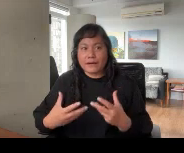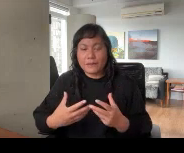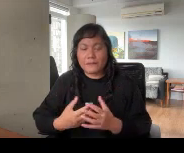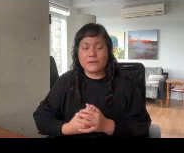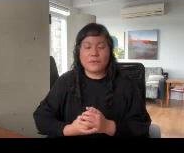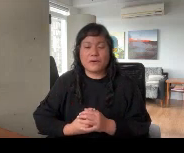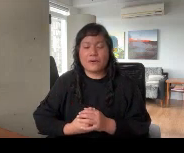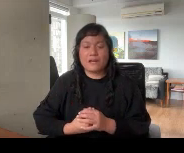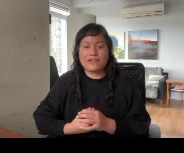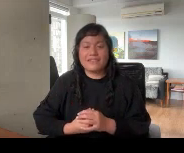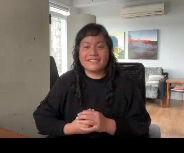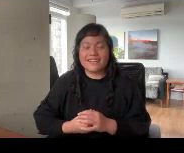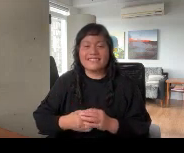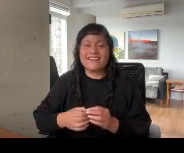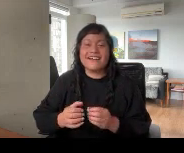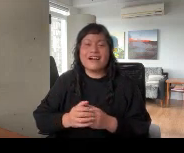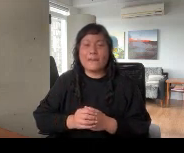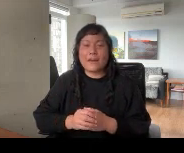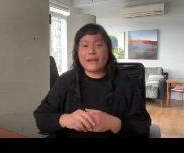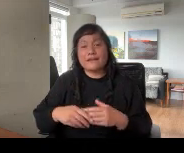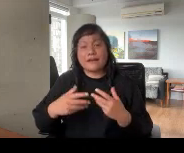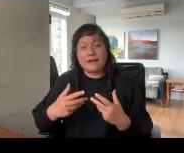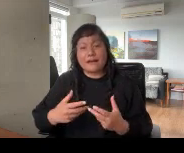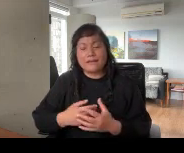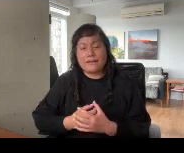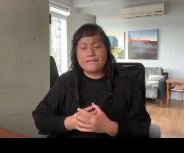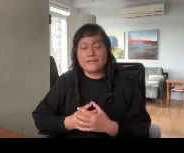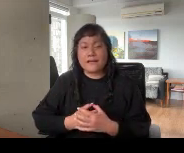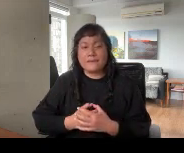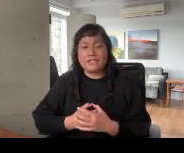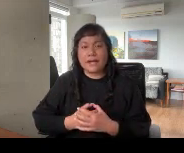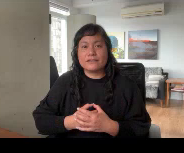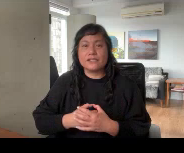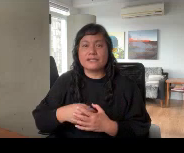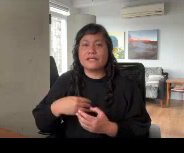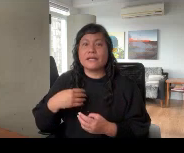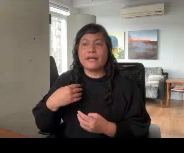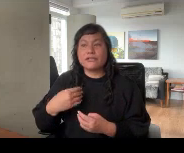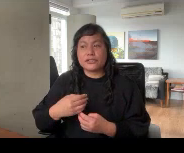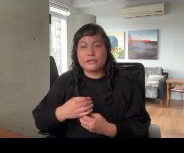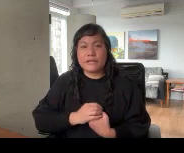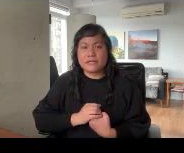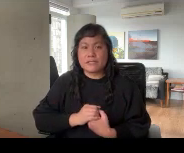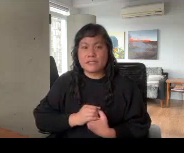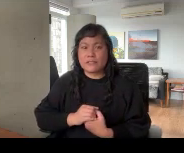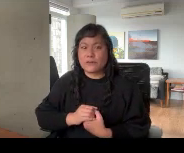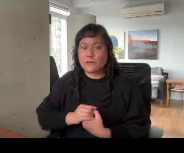a lot of people who are creating content, and a lot of the times challenges ensuring consistency